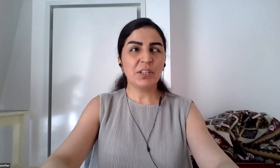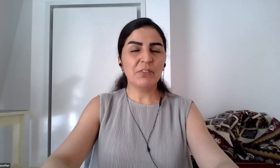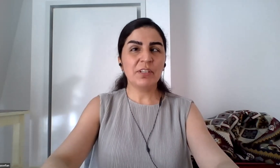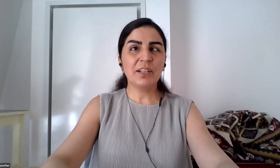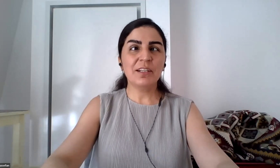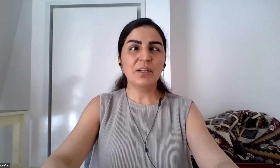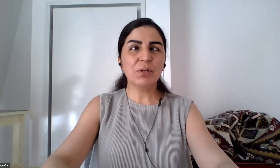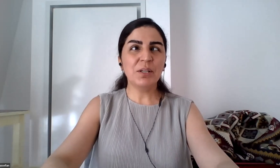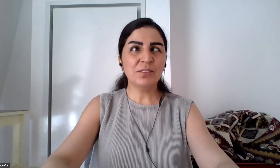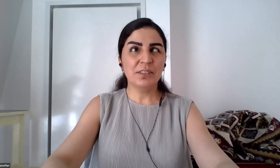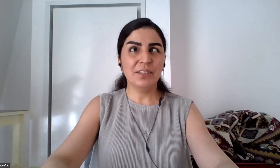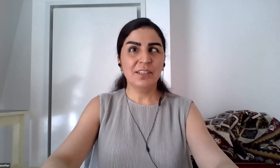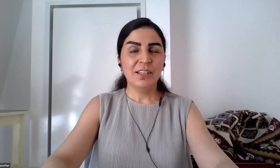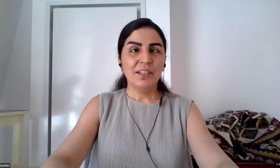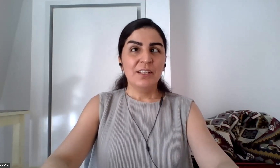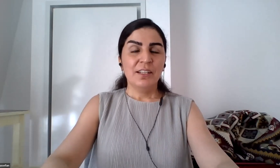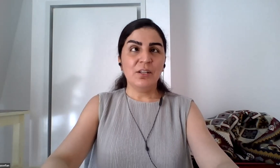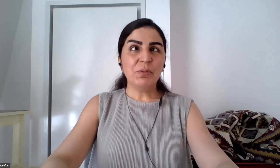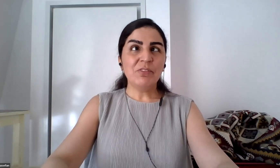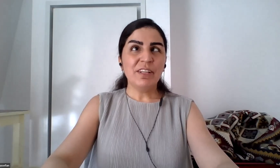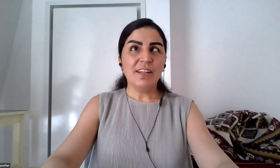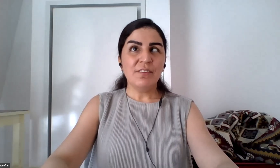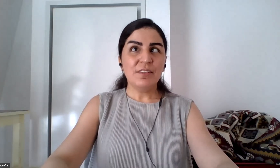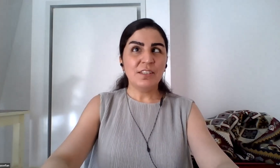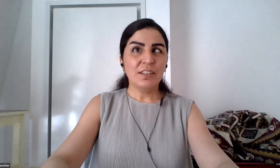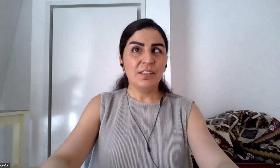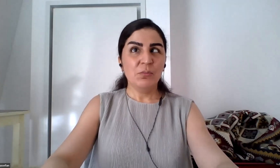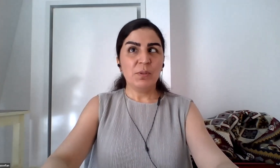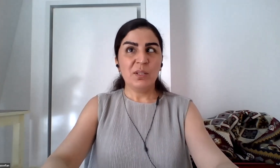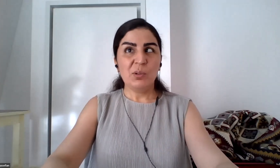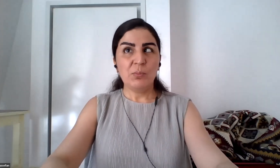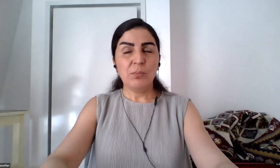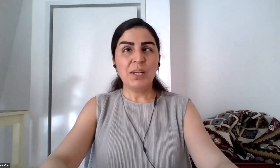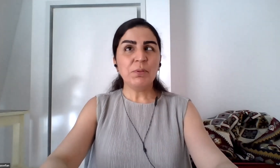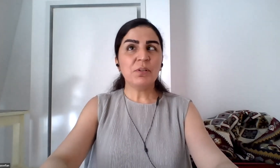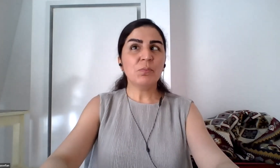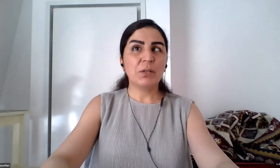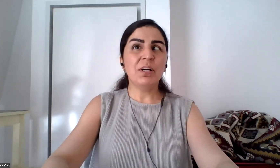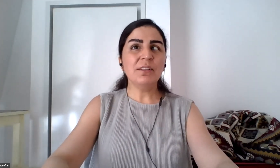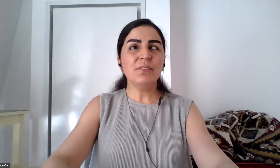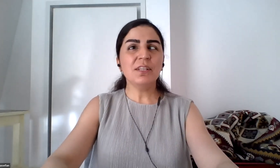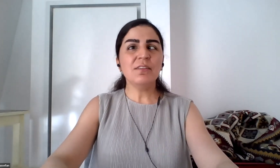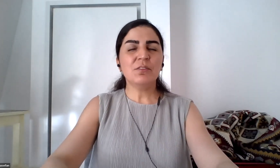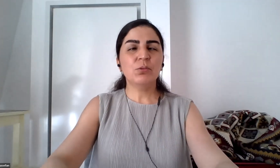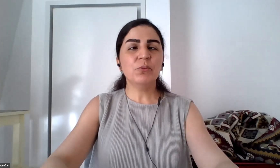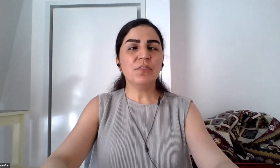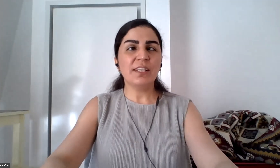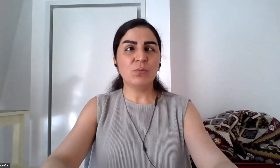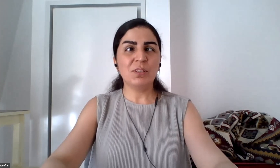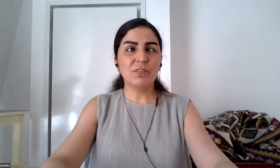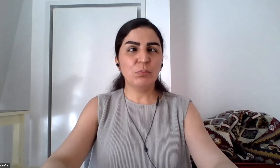Wherever you are based. It is my honor to take us through this fantastic event through which we're going to